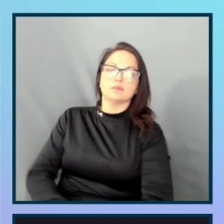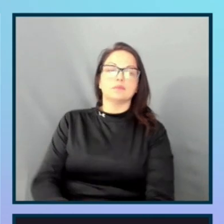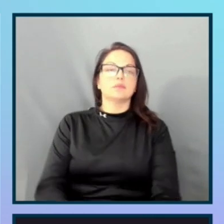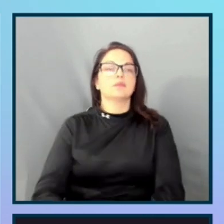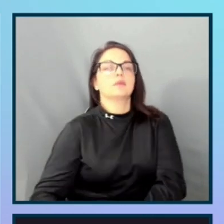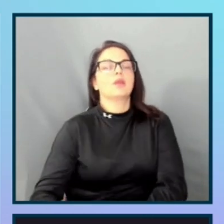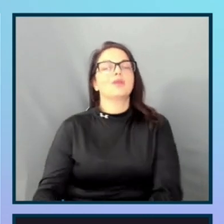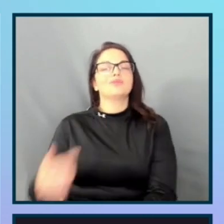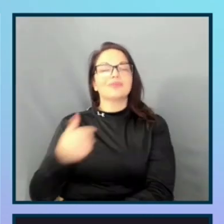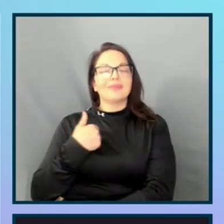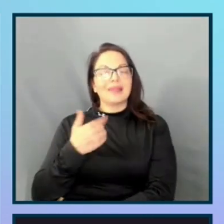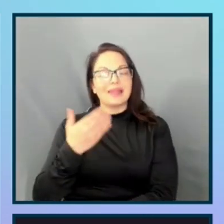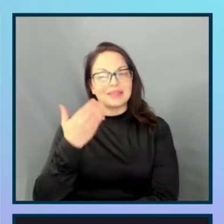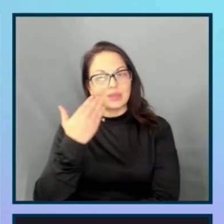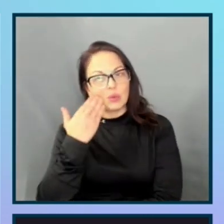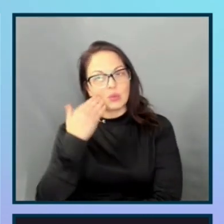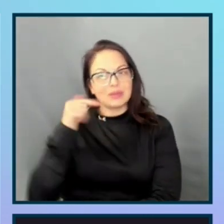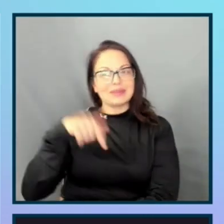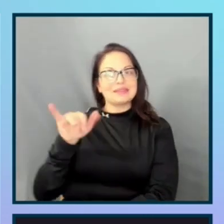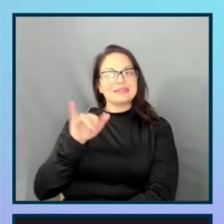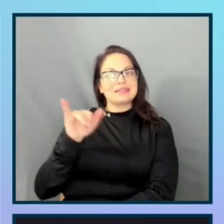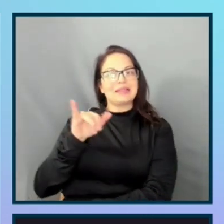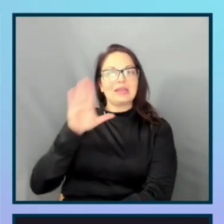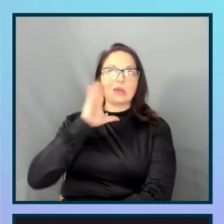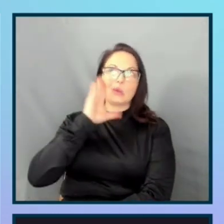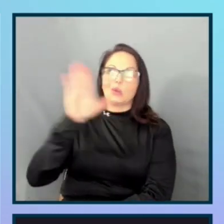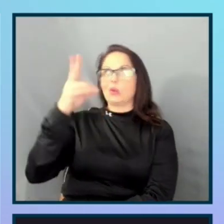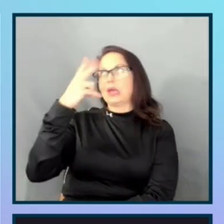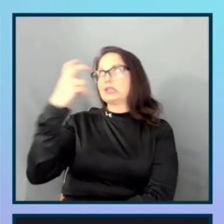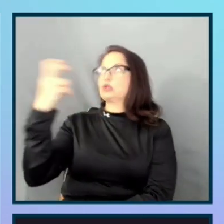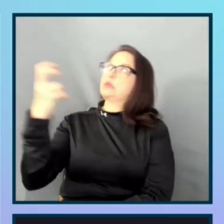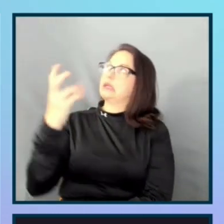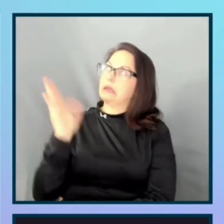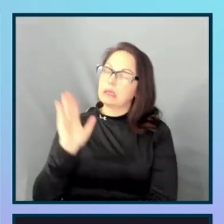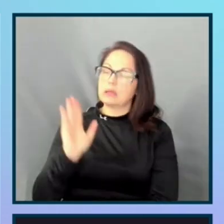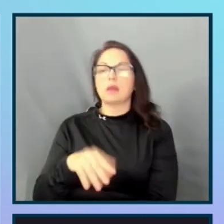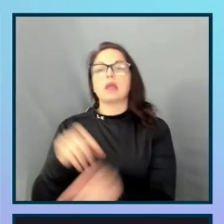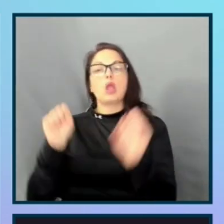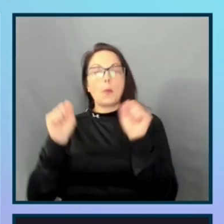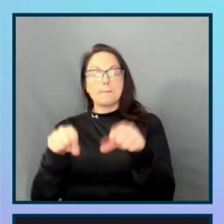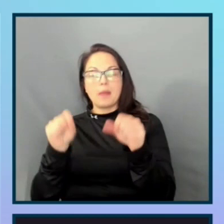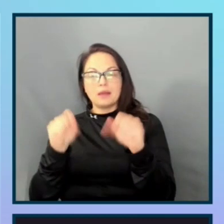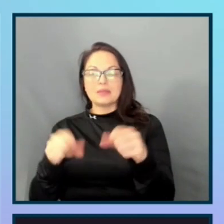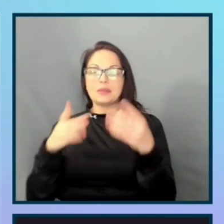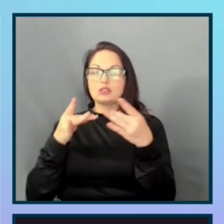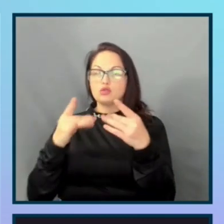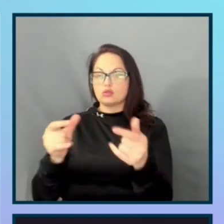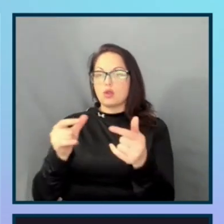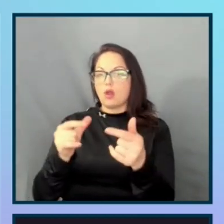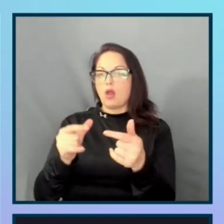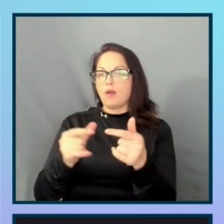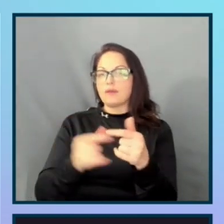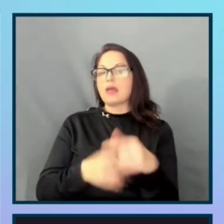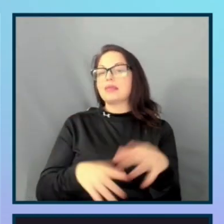of our day to days, where possible the ability to resolve this qualitative or quantitative user testing